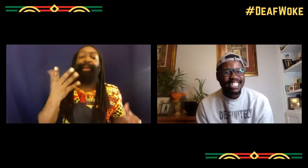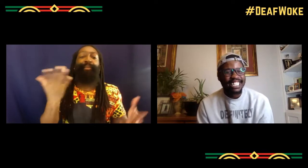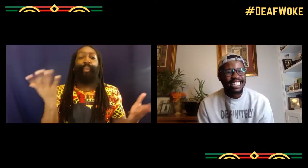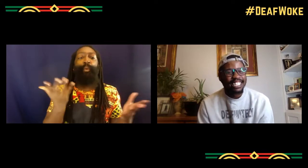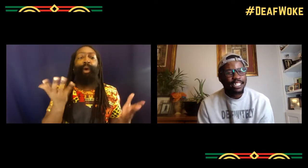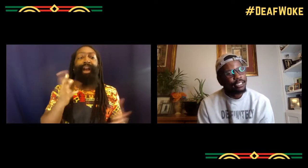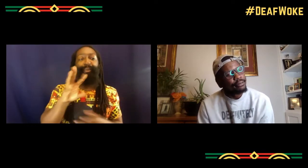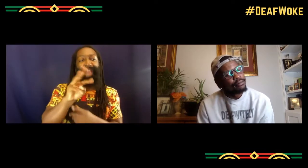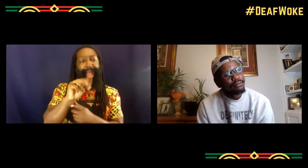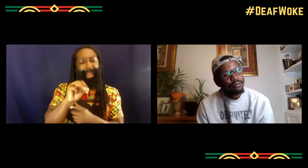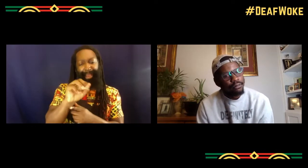Why not?